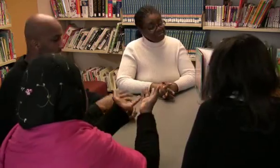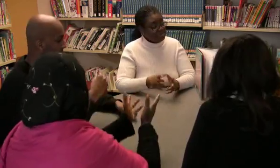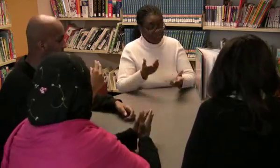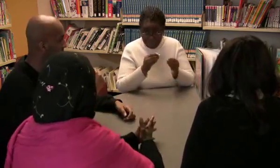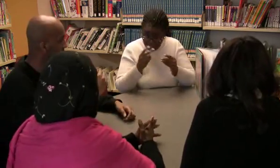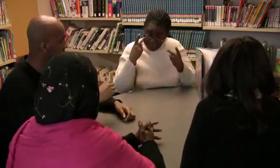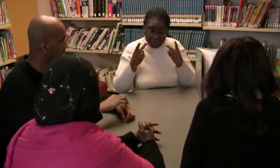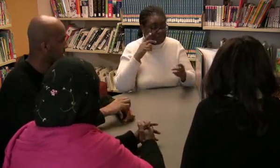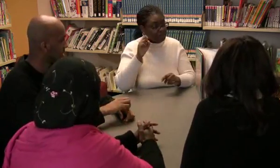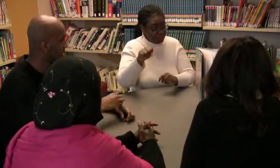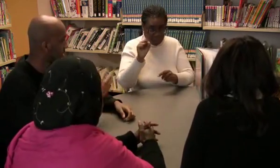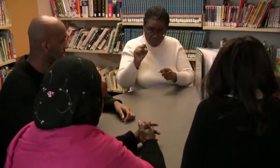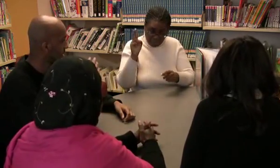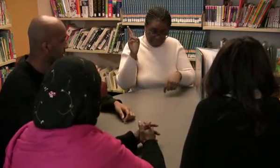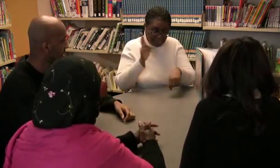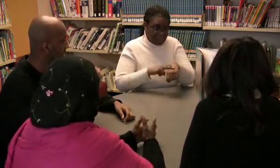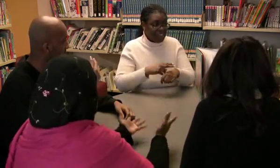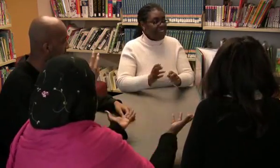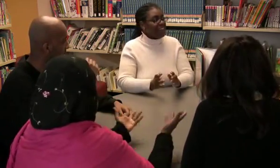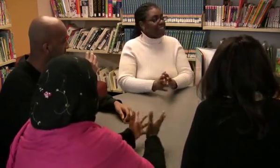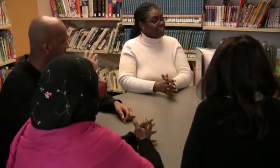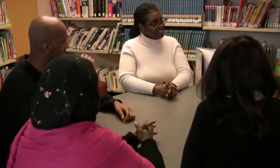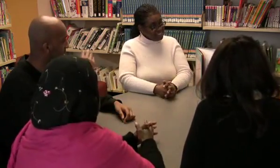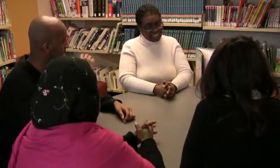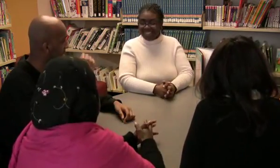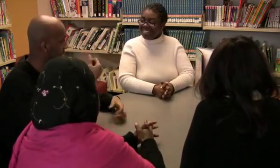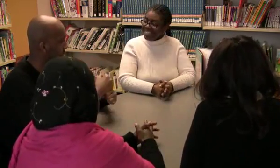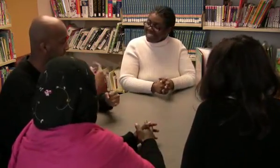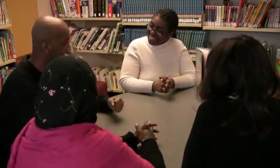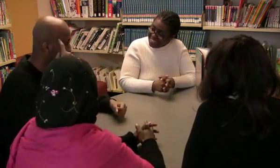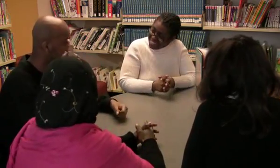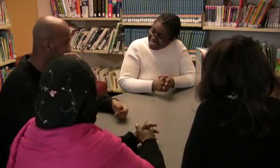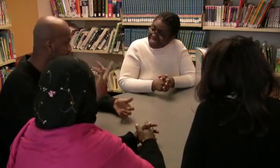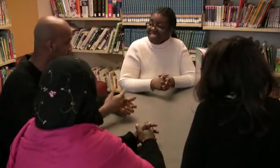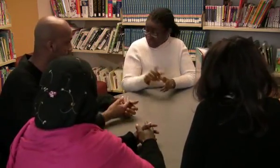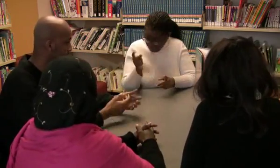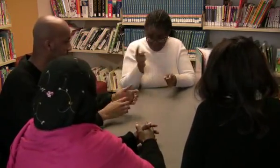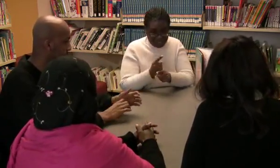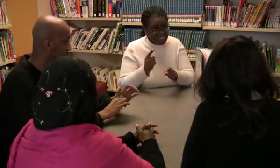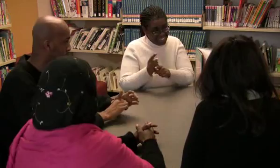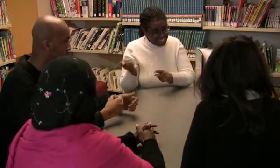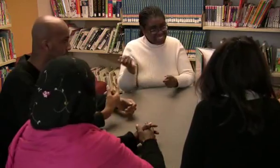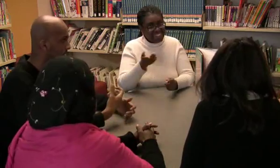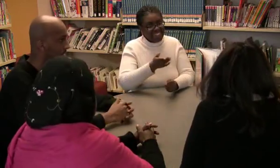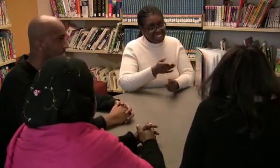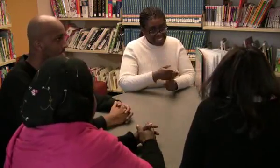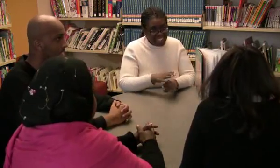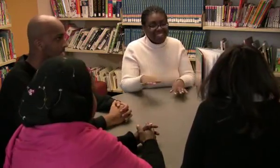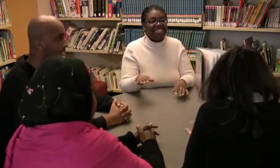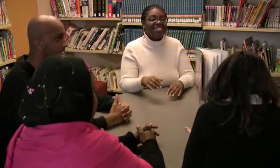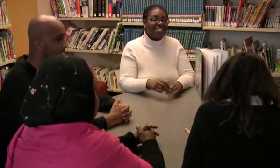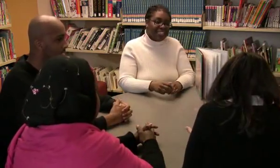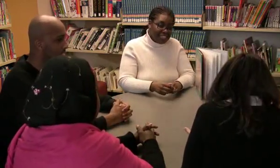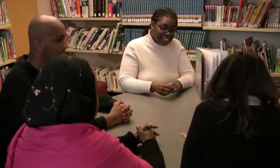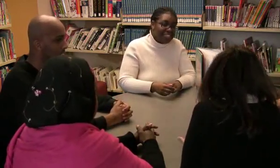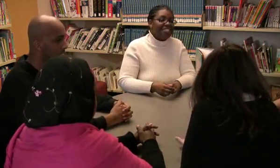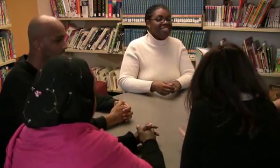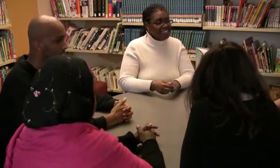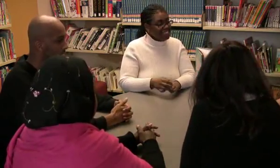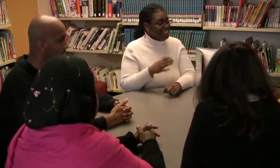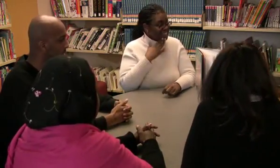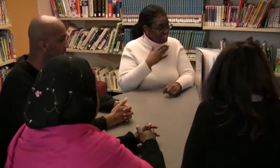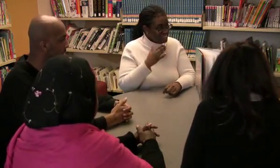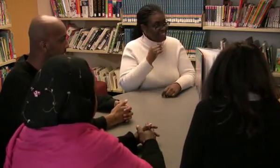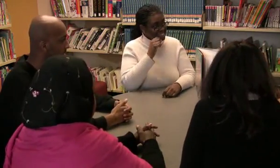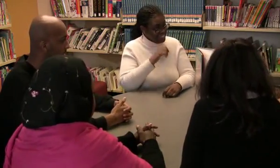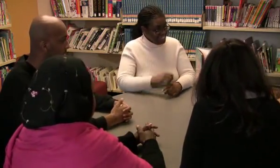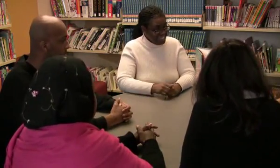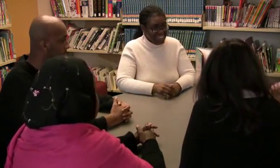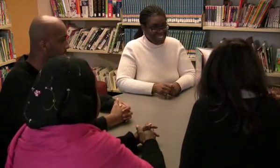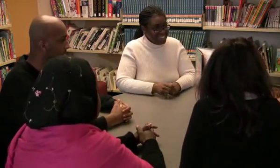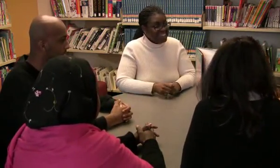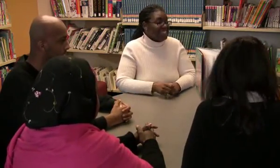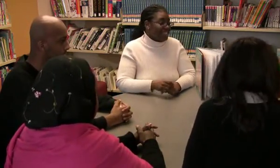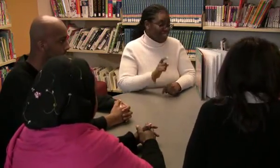Yes, it is great to learn.